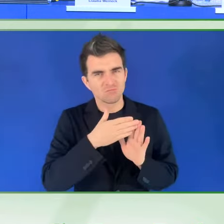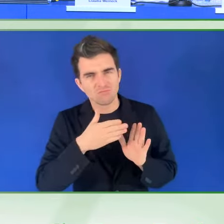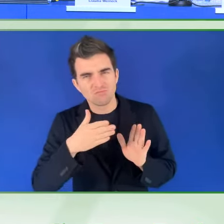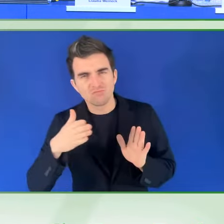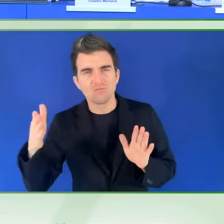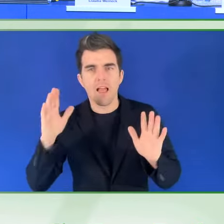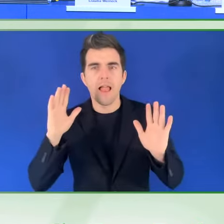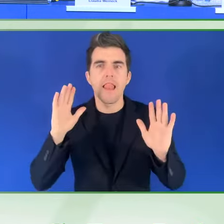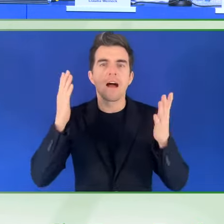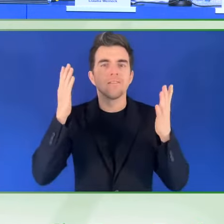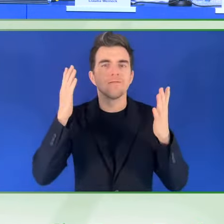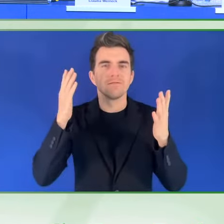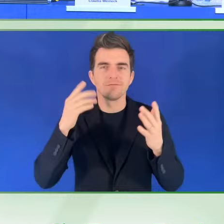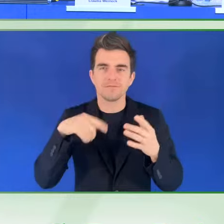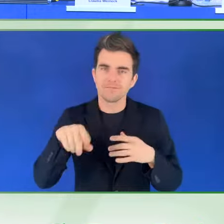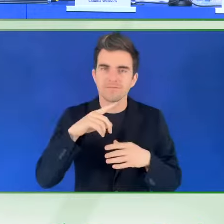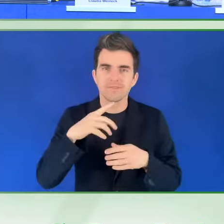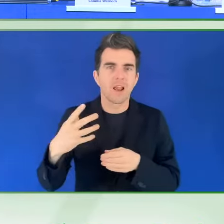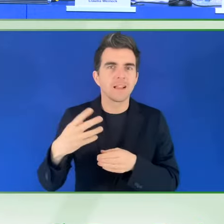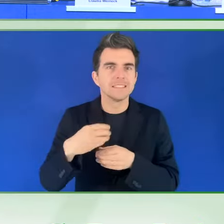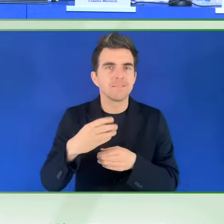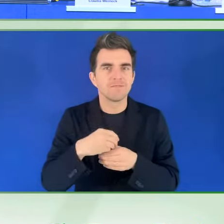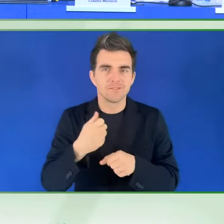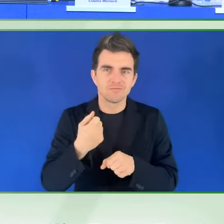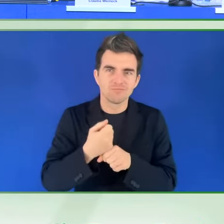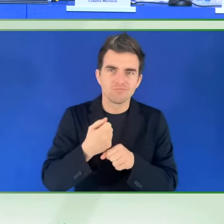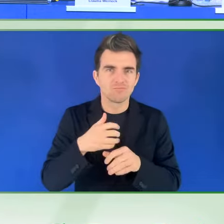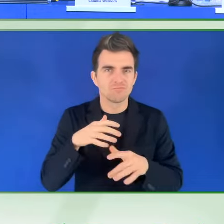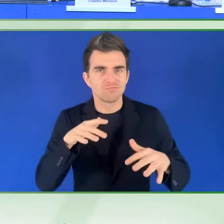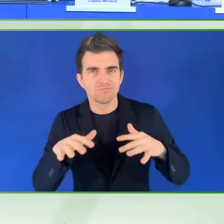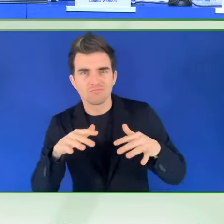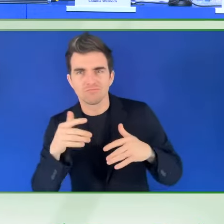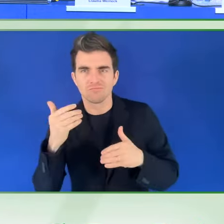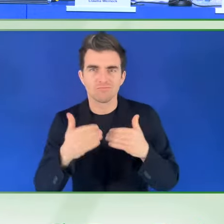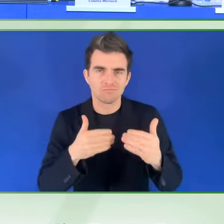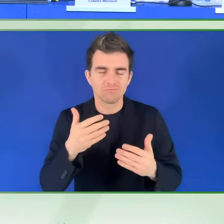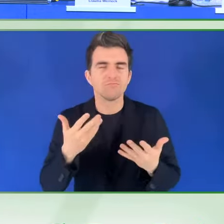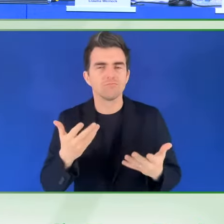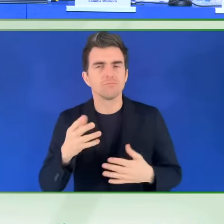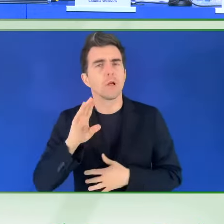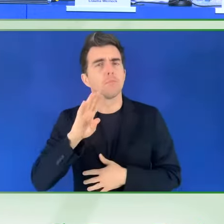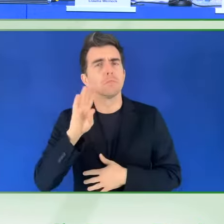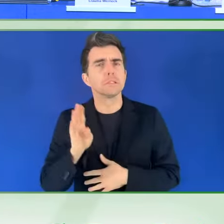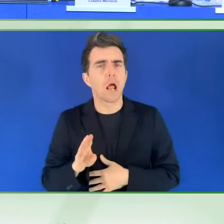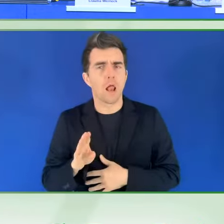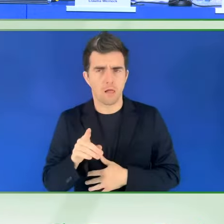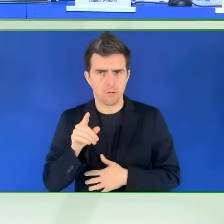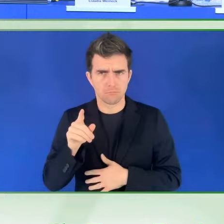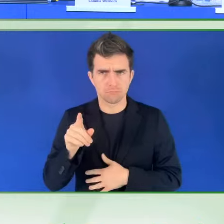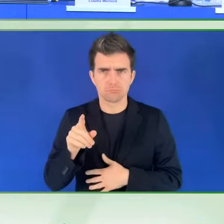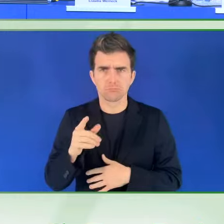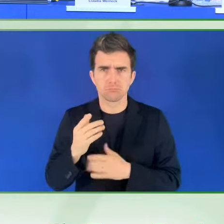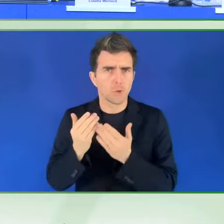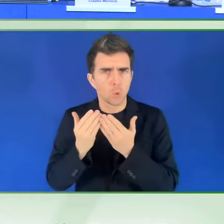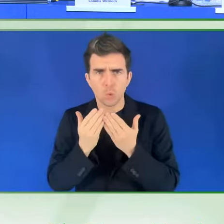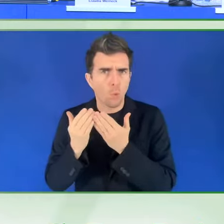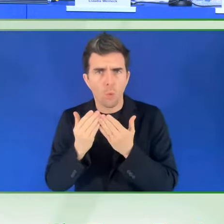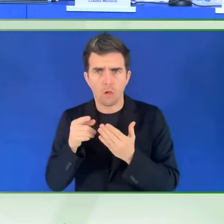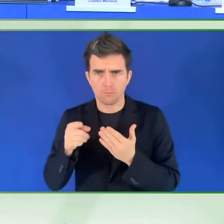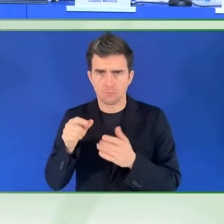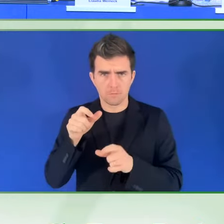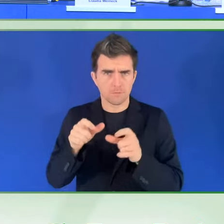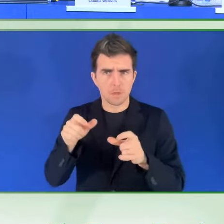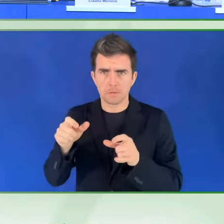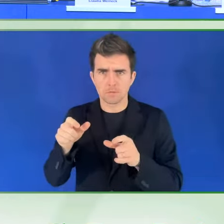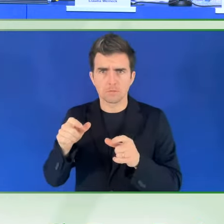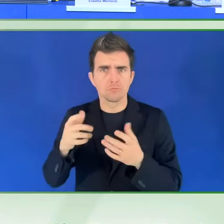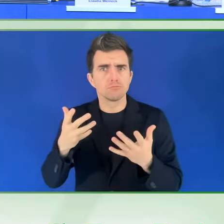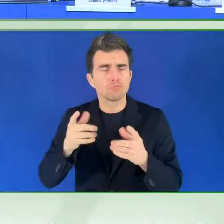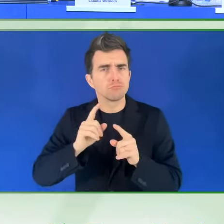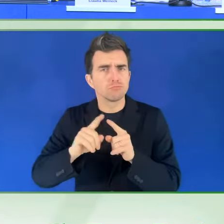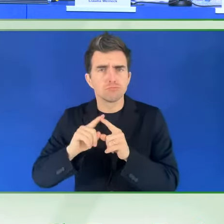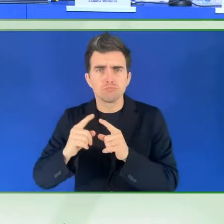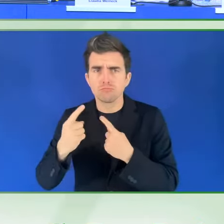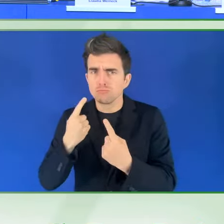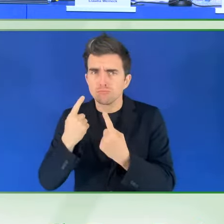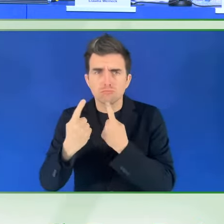Through this process, we denature this understanding, and make the expression our own.